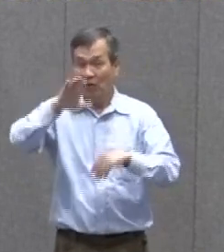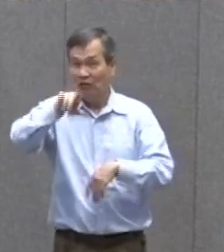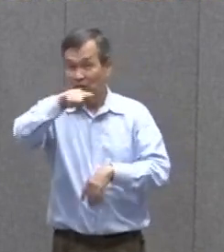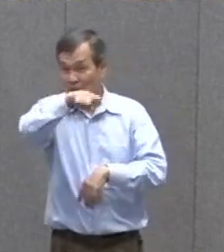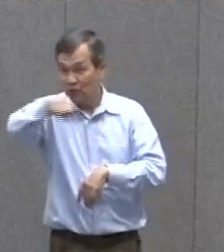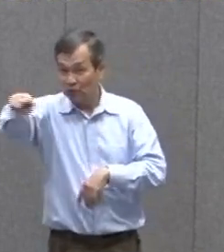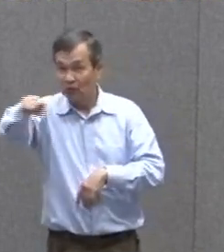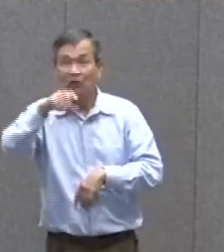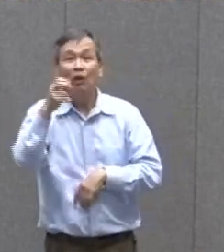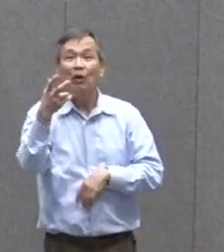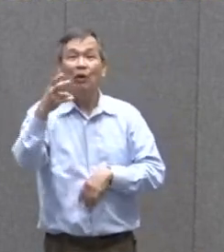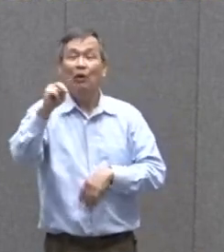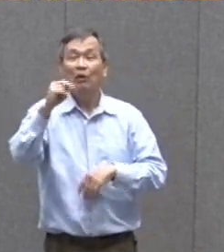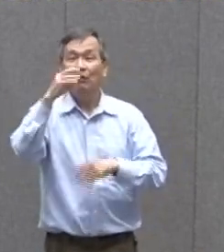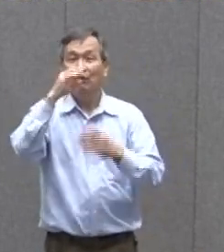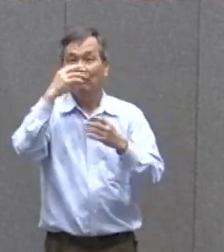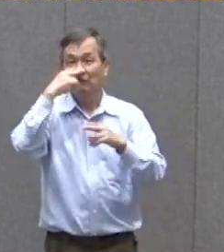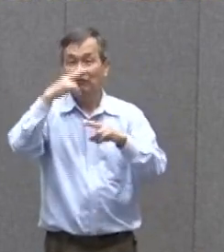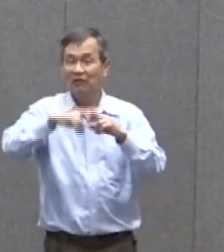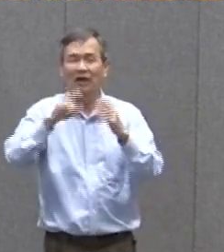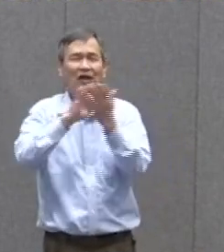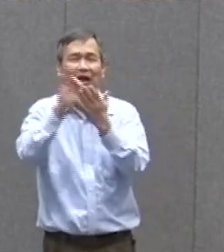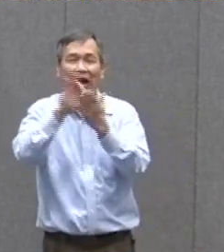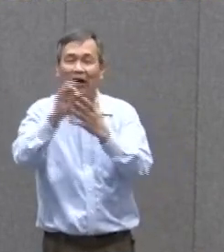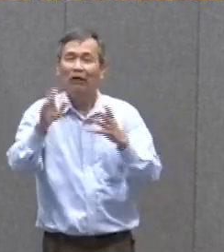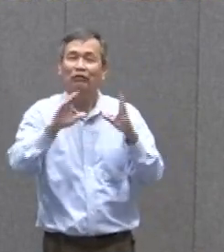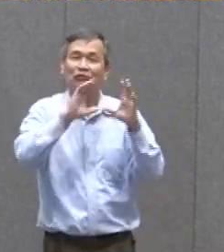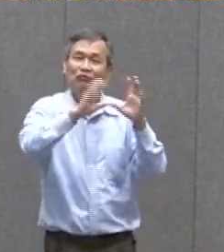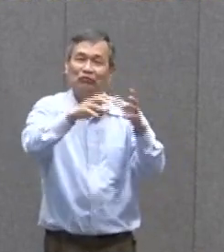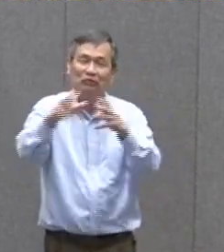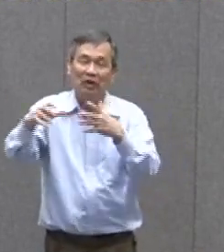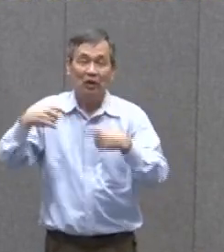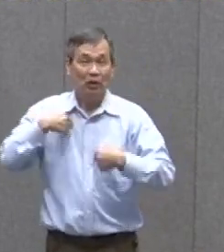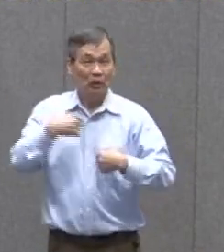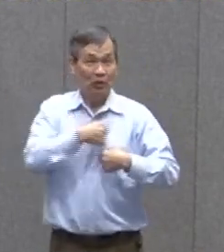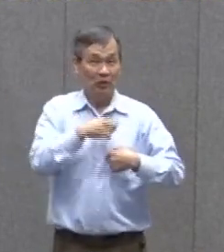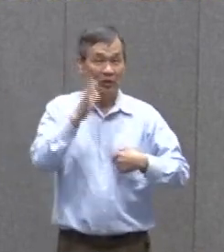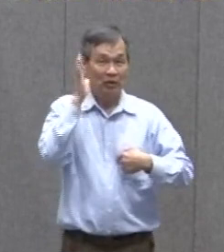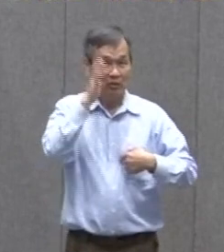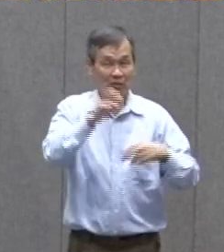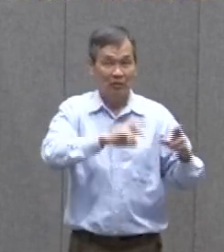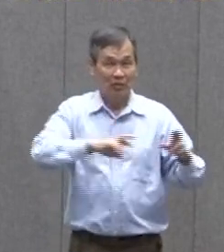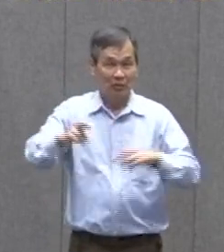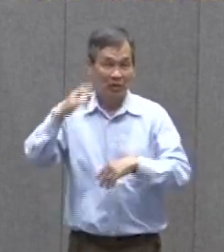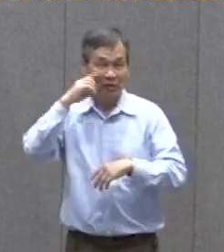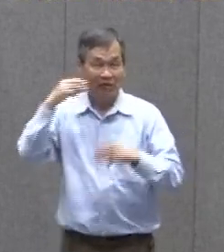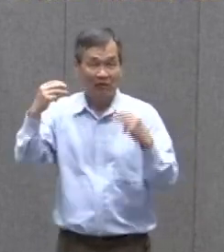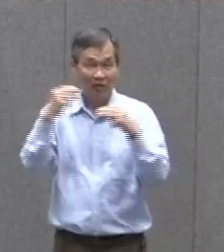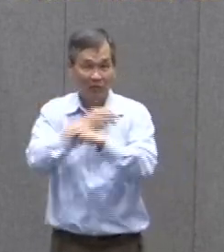finding some things to count and organize. We are ready for a math game with Miss Kathy.